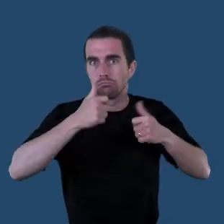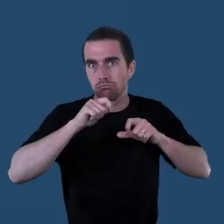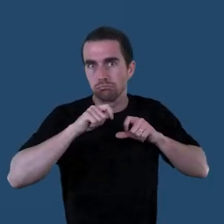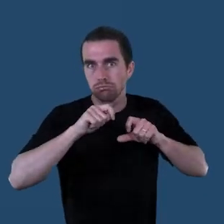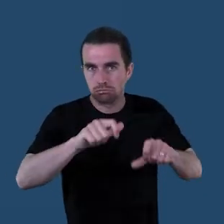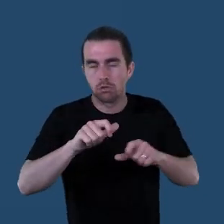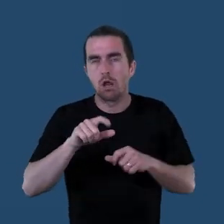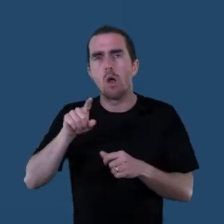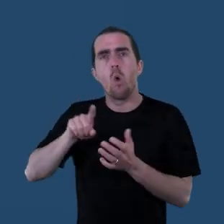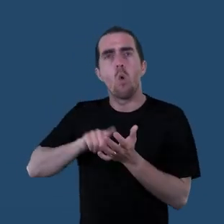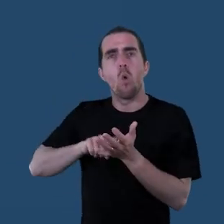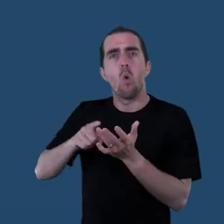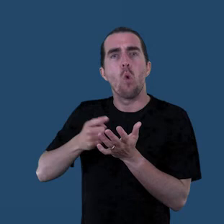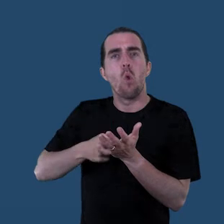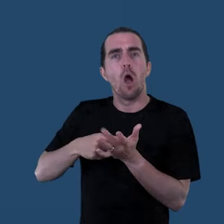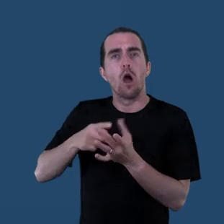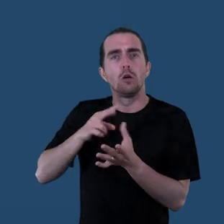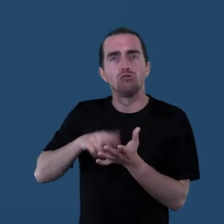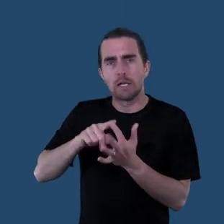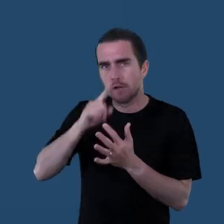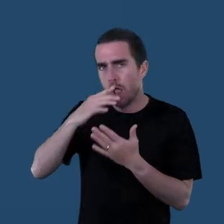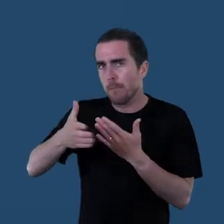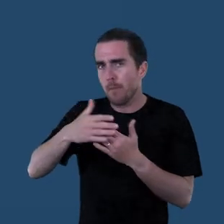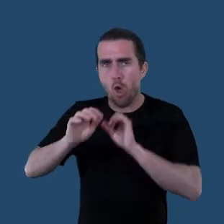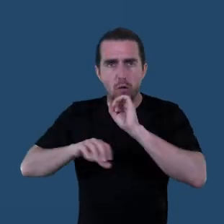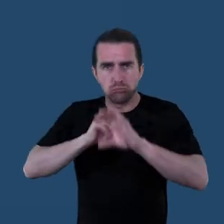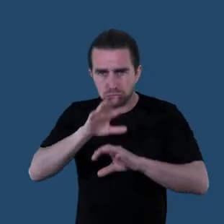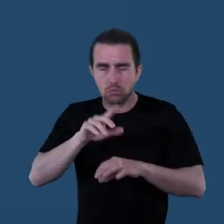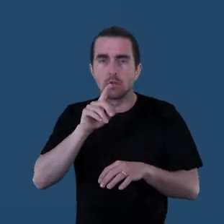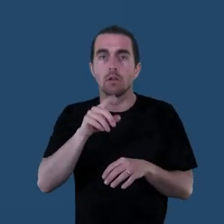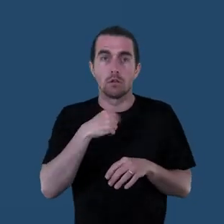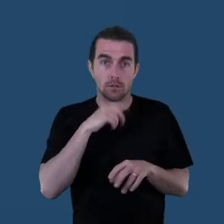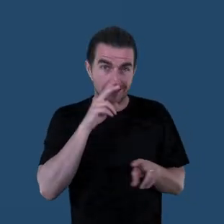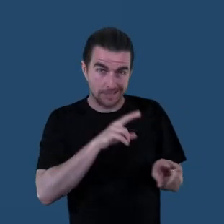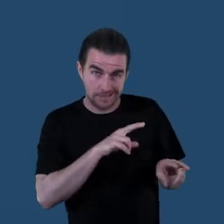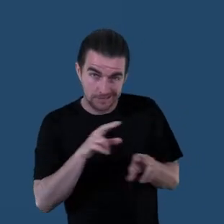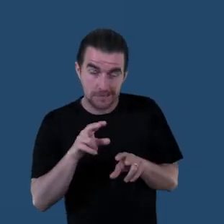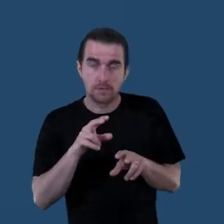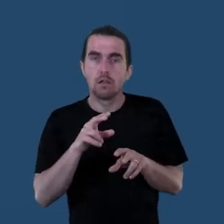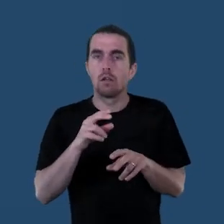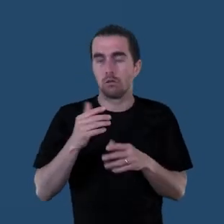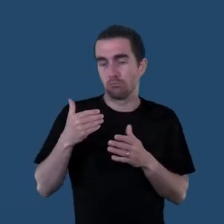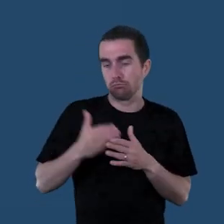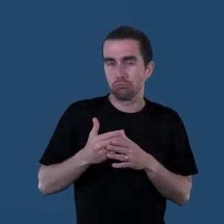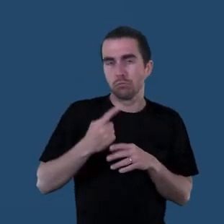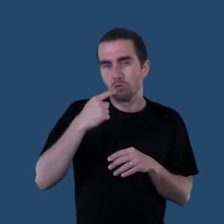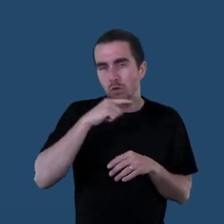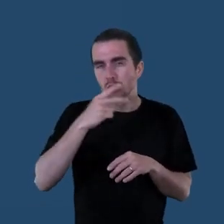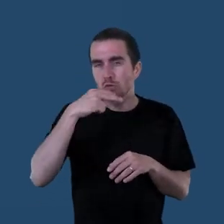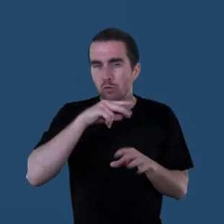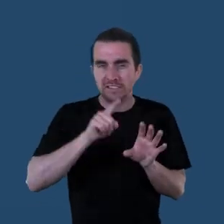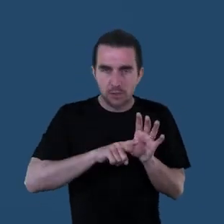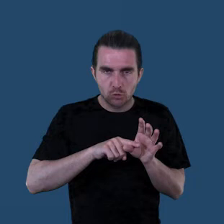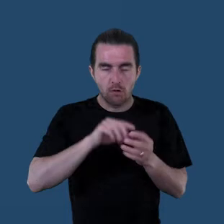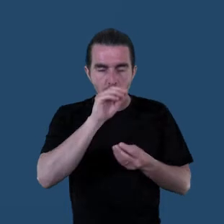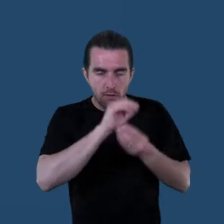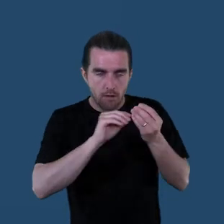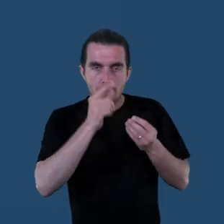and Lorraine can expand on this, but the way that the tissues in these animals that were collected a couple of hundred years ago have been preserved,